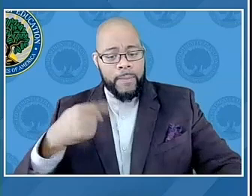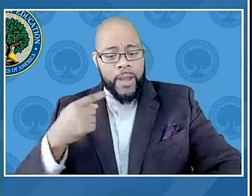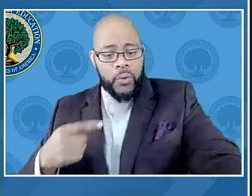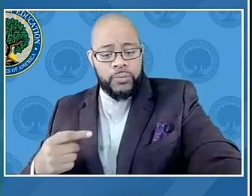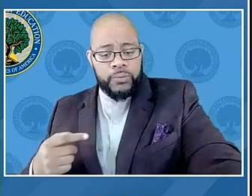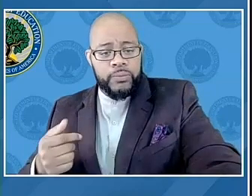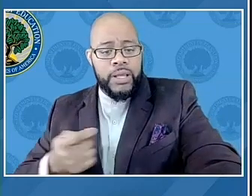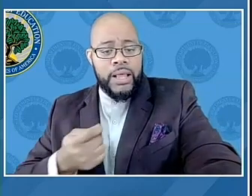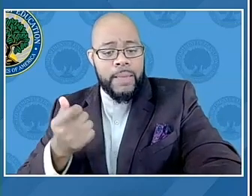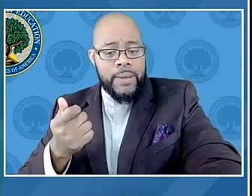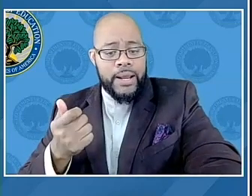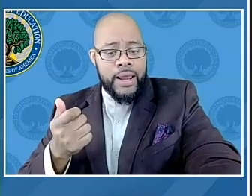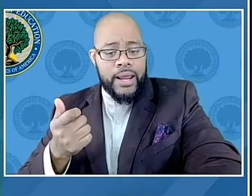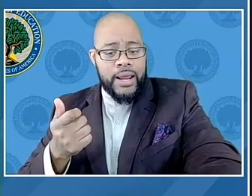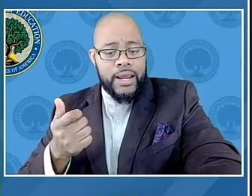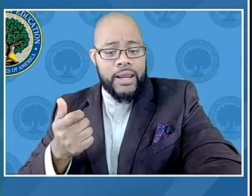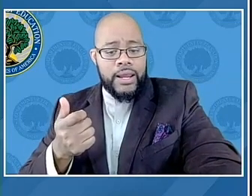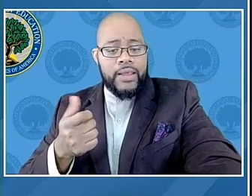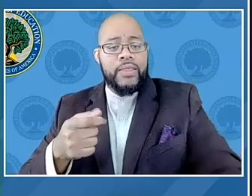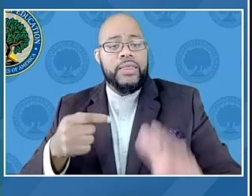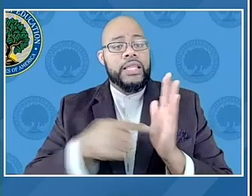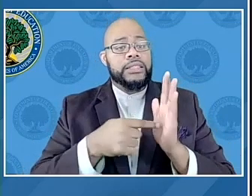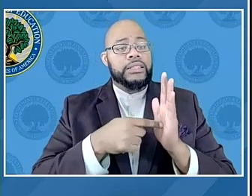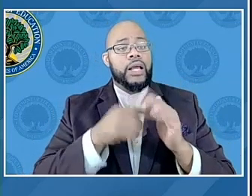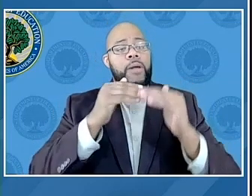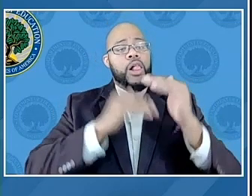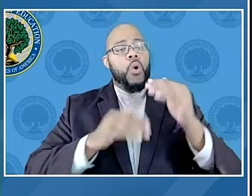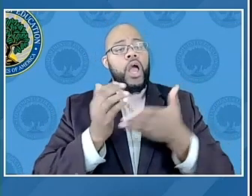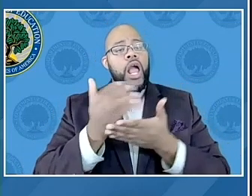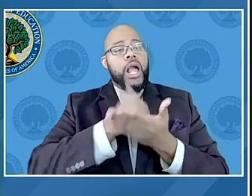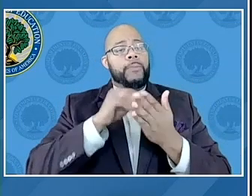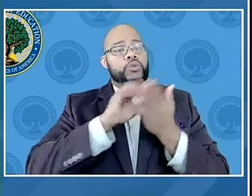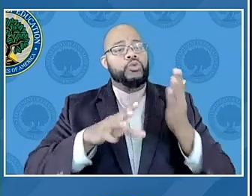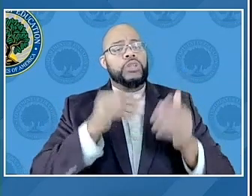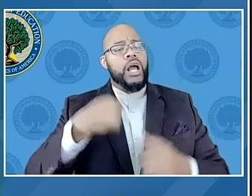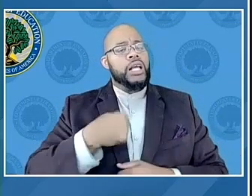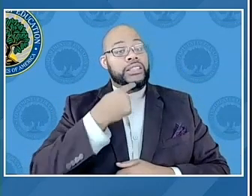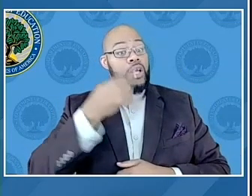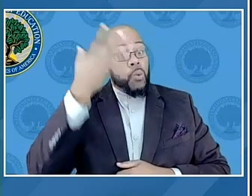the debt of low income students. And I say that because research from the